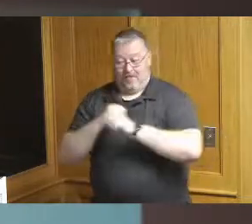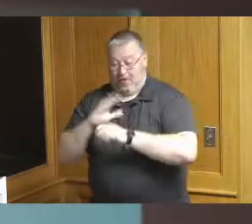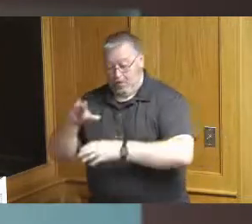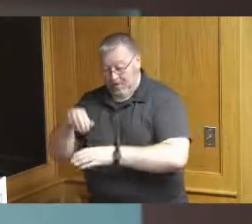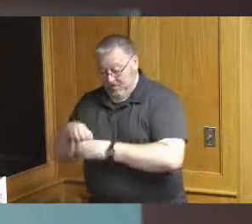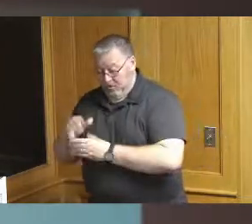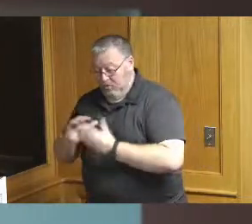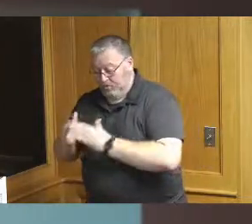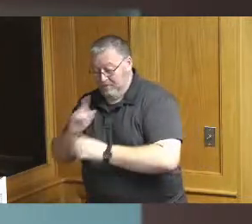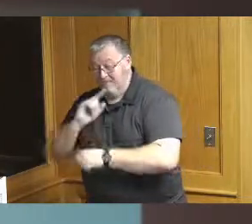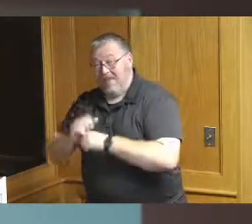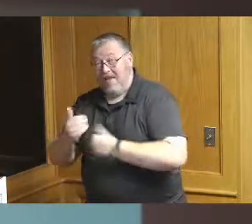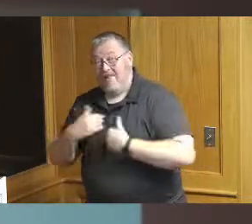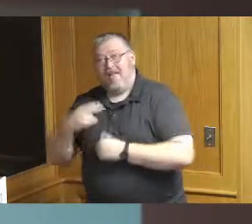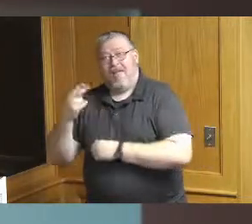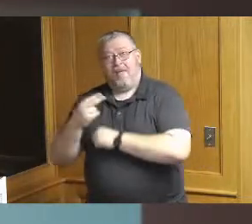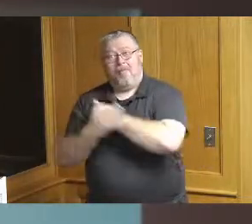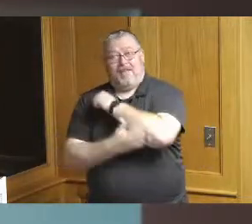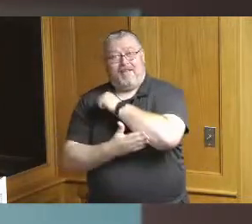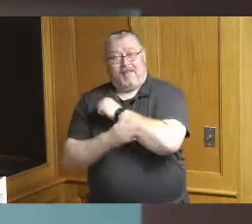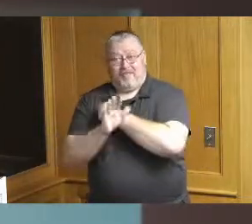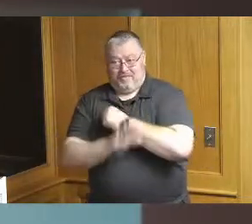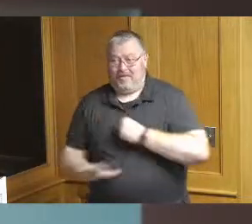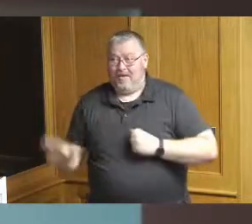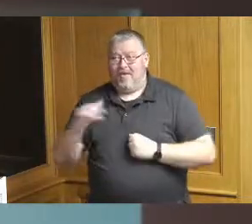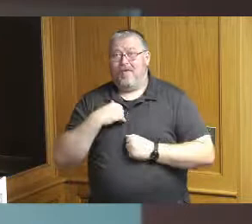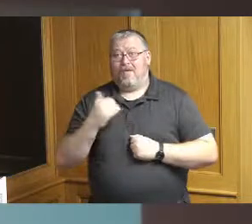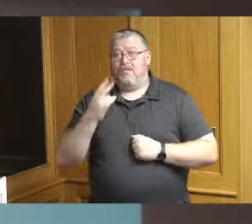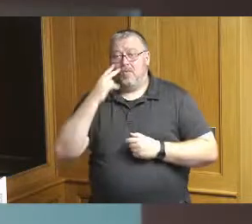when you look at Hamilton County so this is the 14 county region when you look at Hamilton